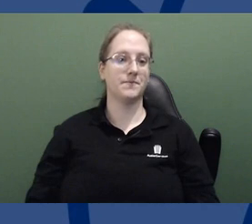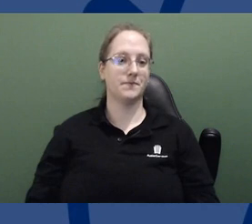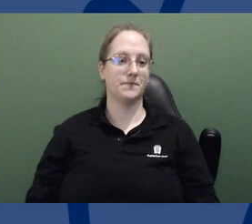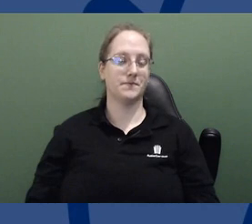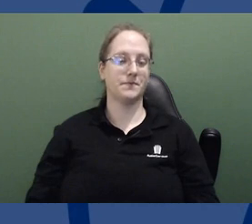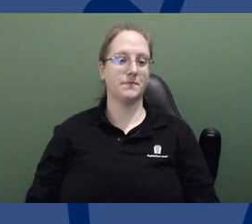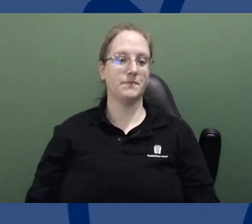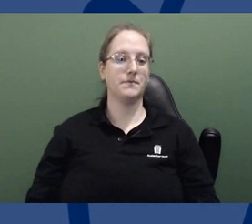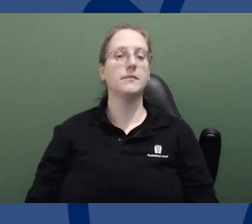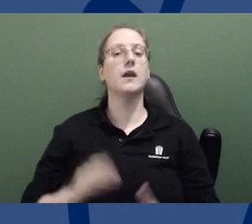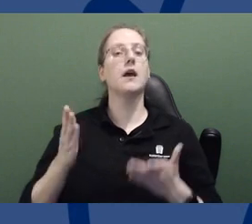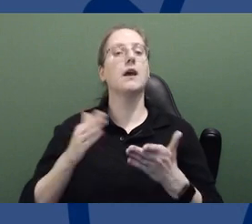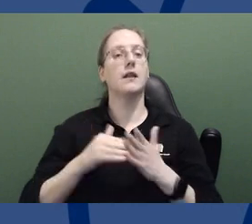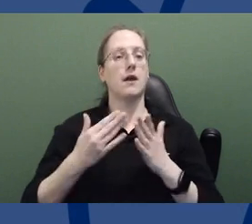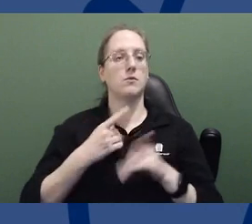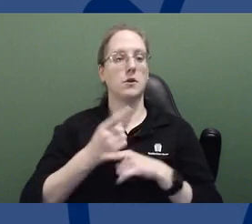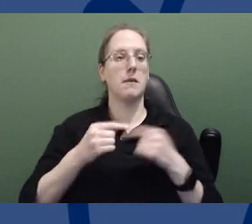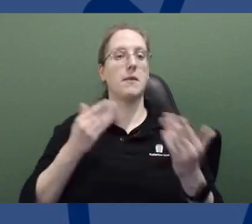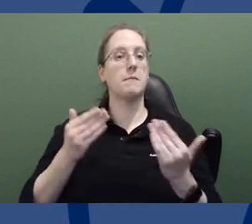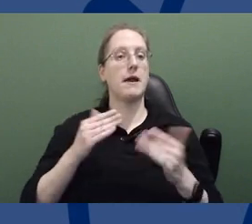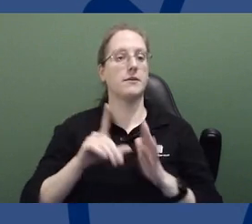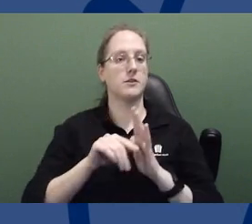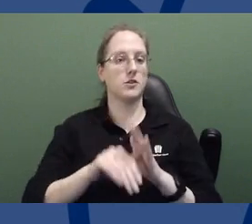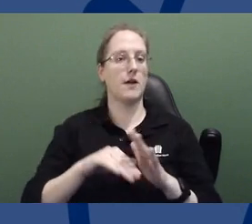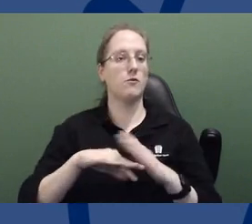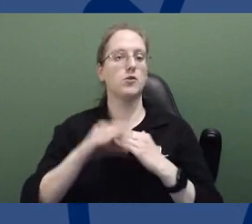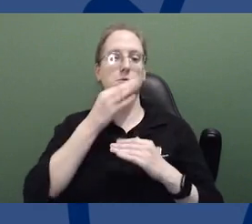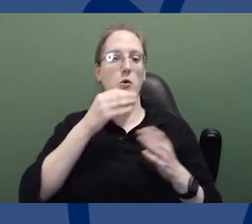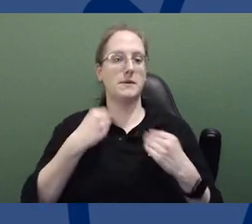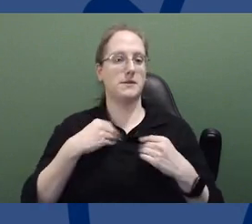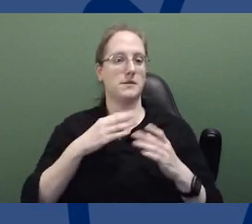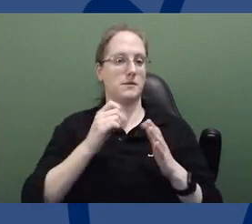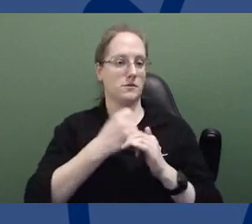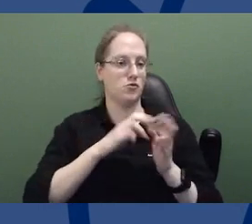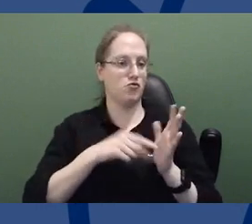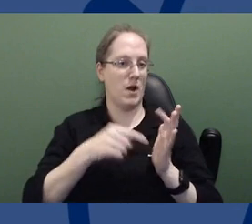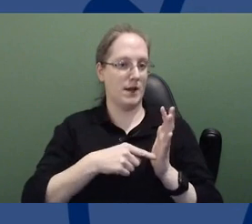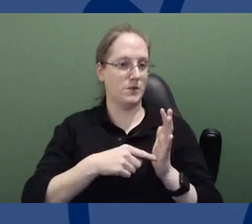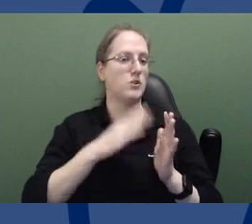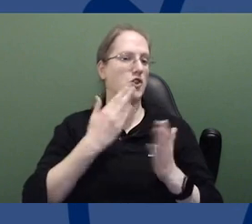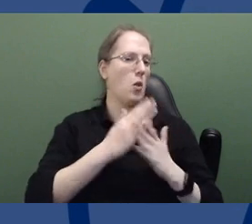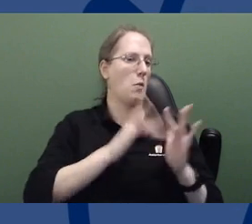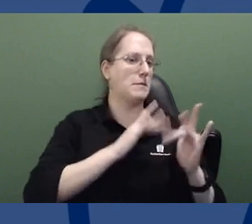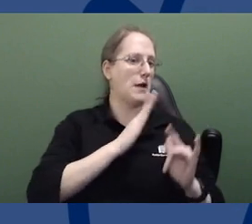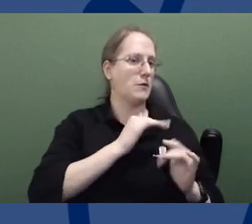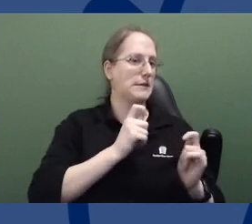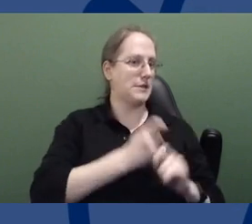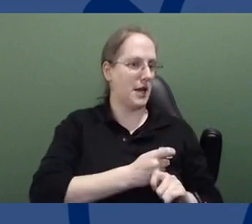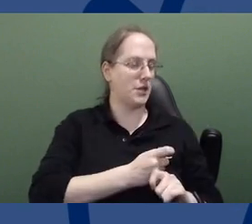recently changed on the website. You did mention that we've provided more reference points